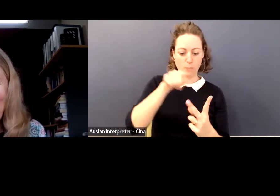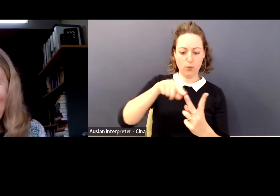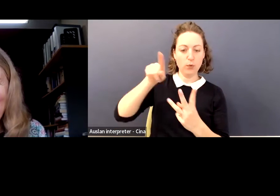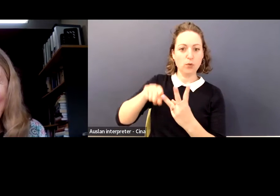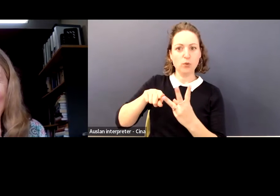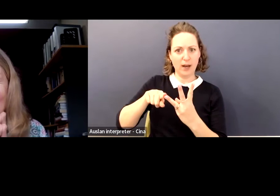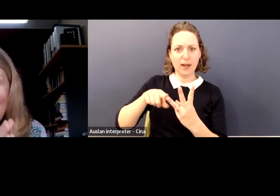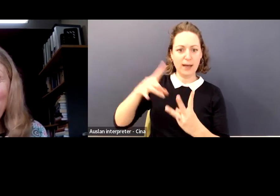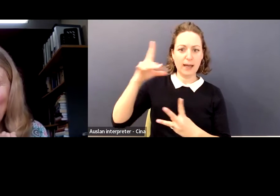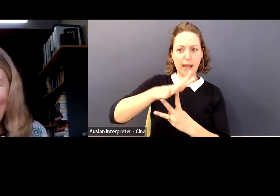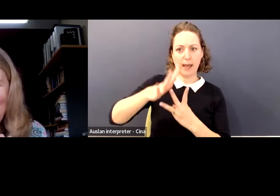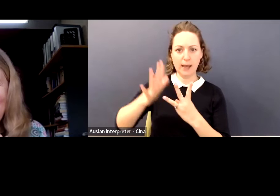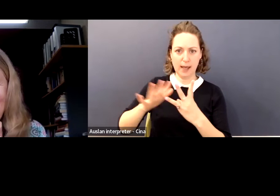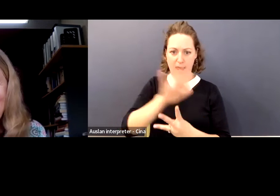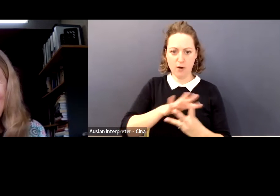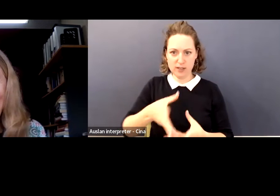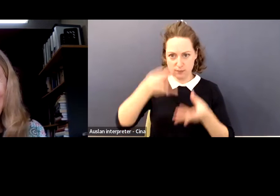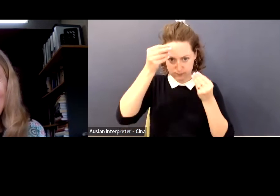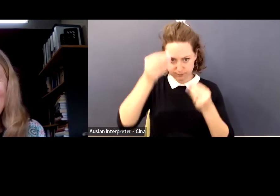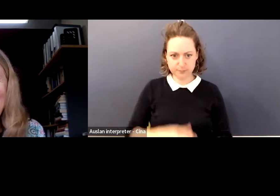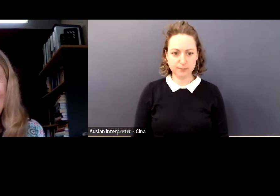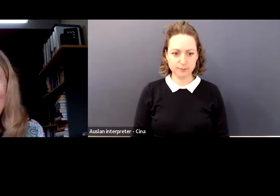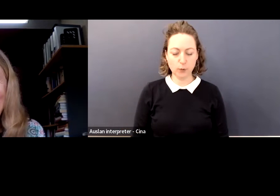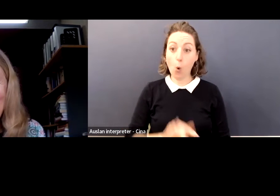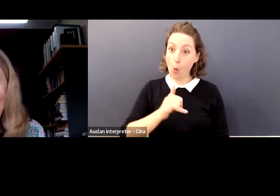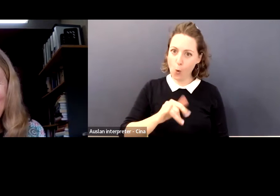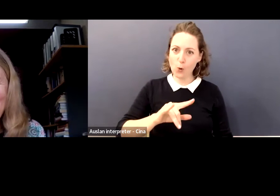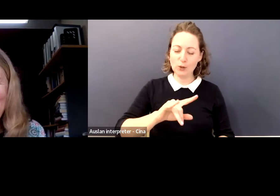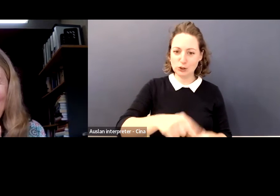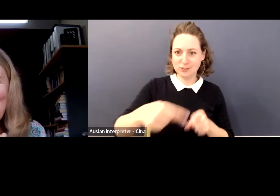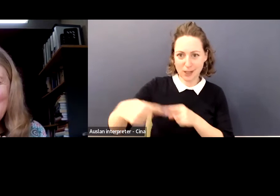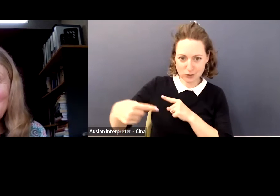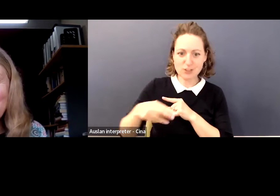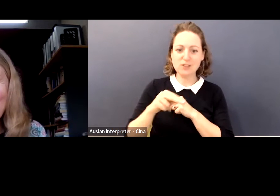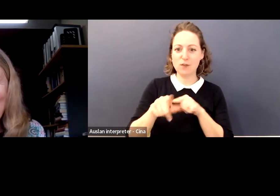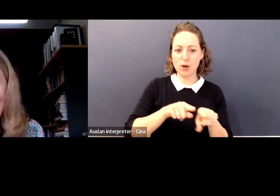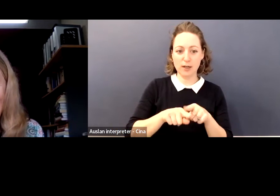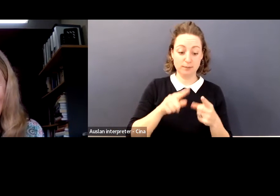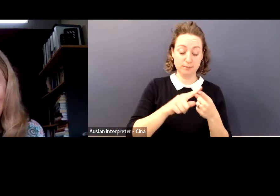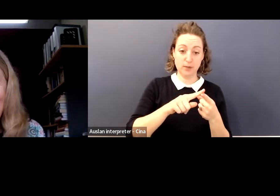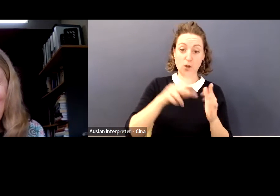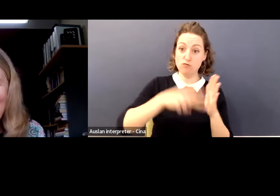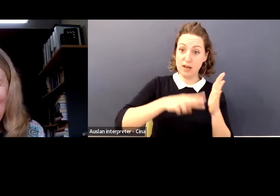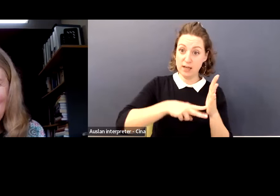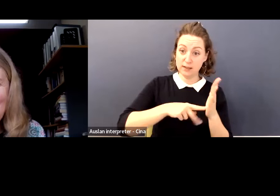areas or difficulties in three key academic areas, reading, written expression and mathematics.